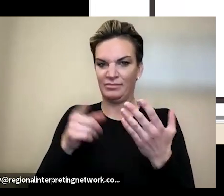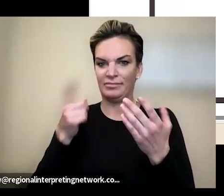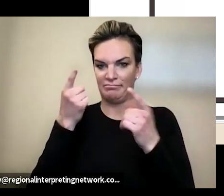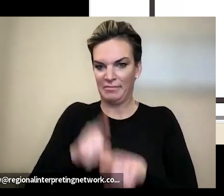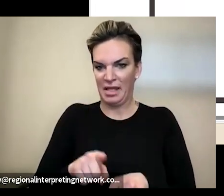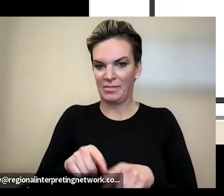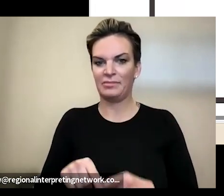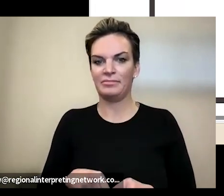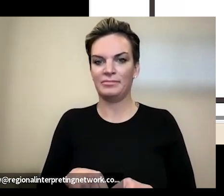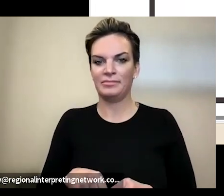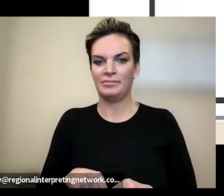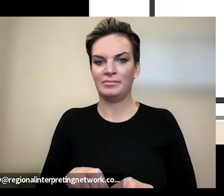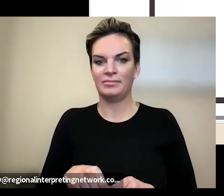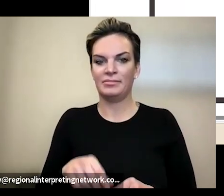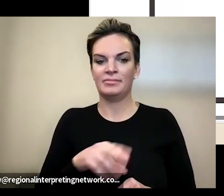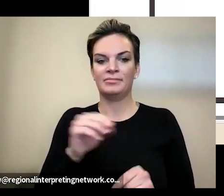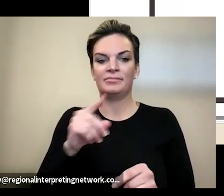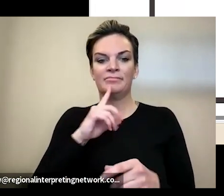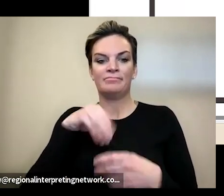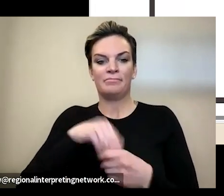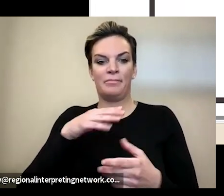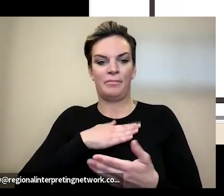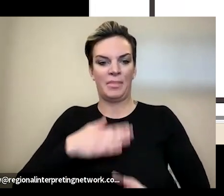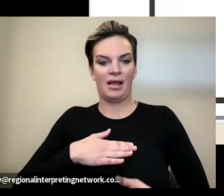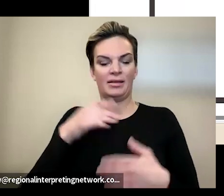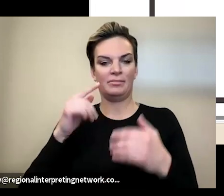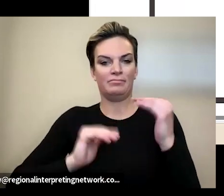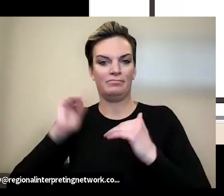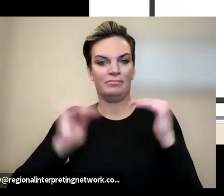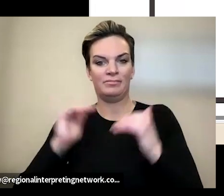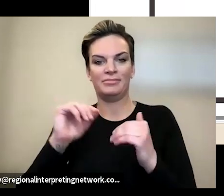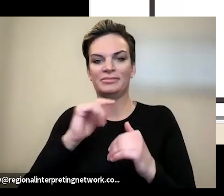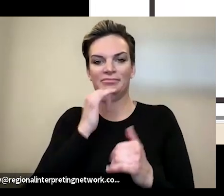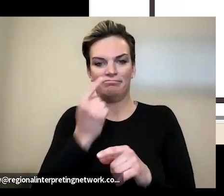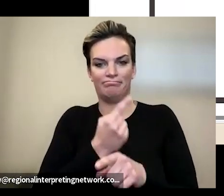compared with the control group, patients who did not experience recrudescence, the PSR group, had